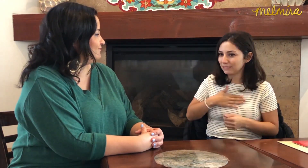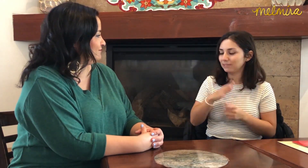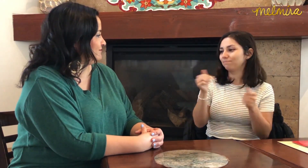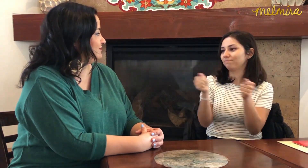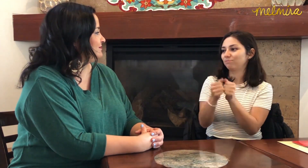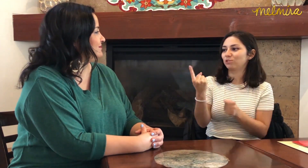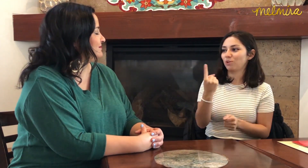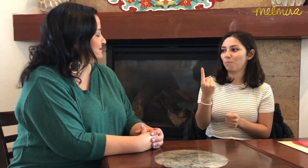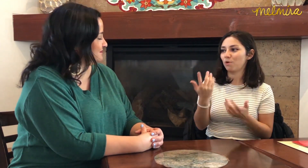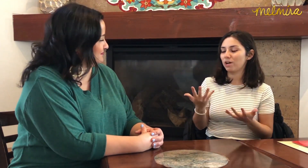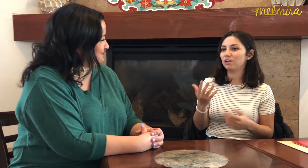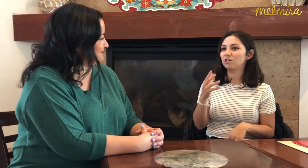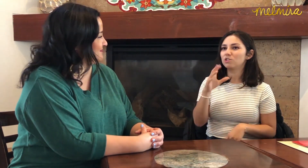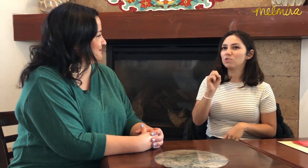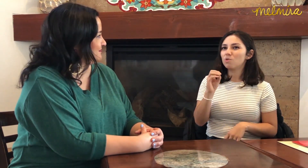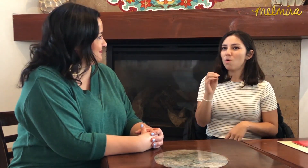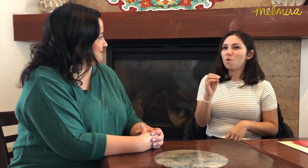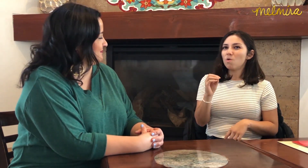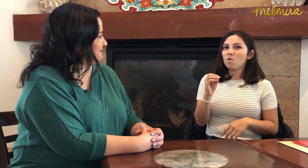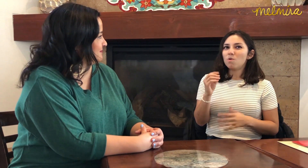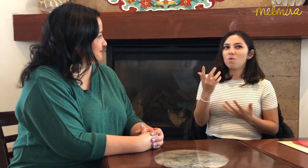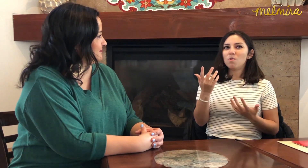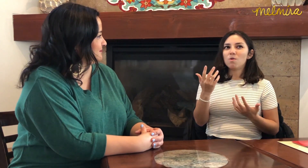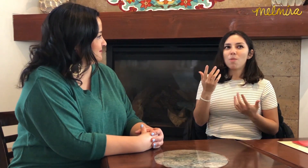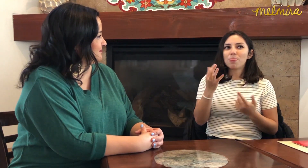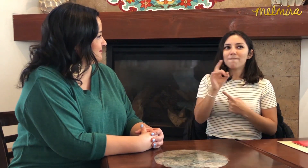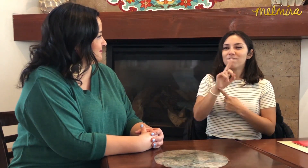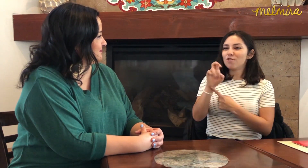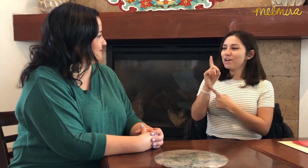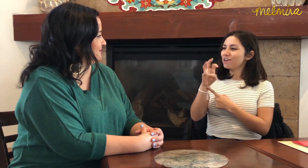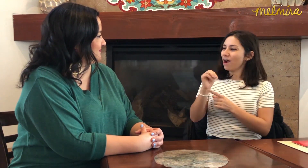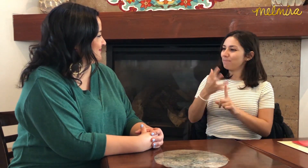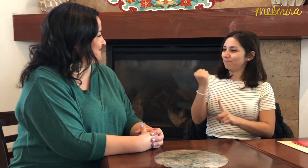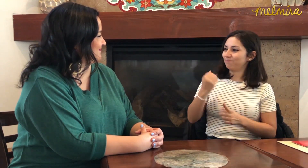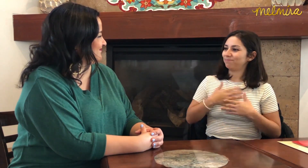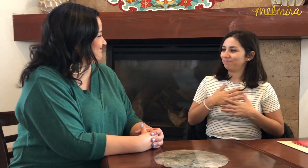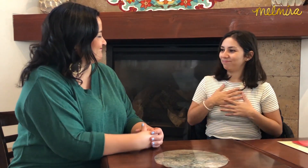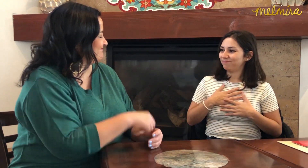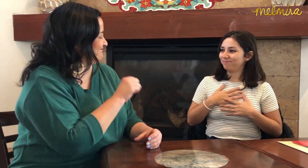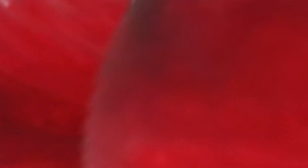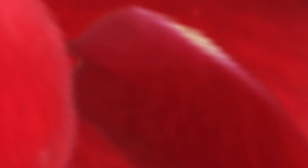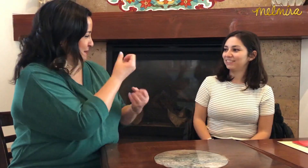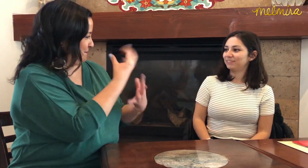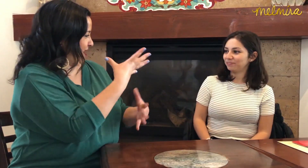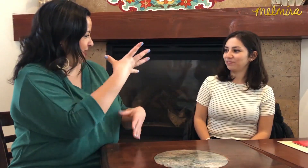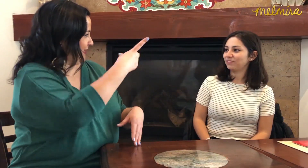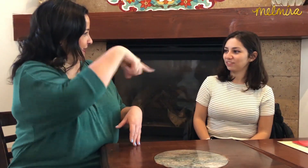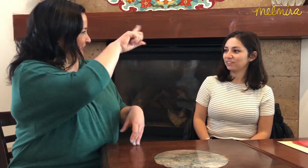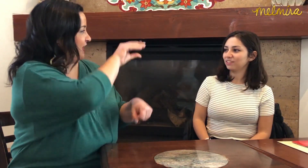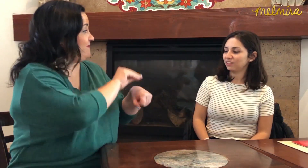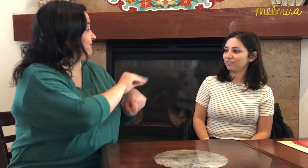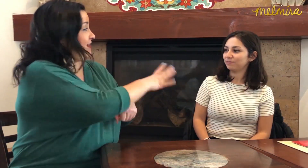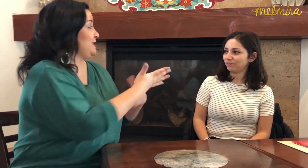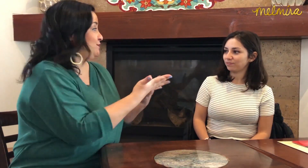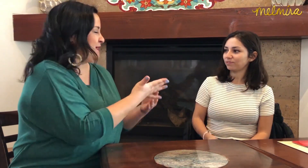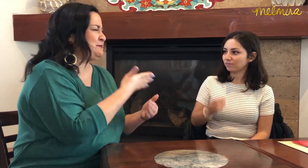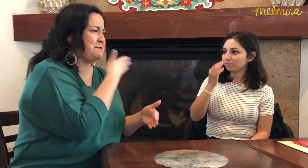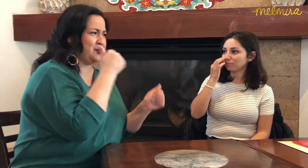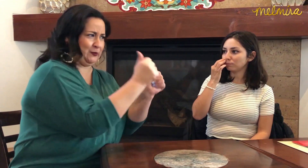Please be with someone." It feels like my freedom is gone. Yeah, that's interesting how many people will